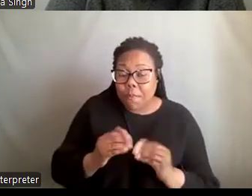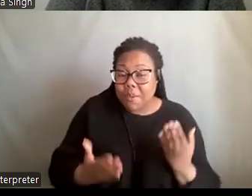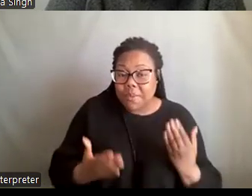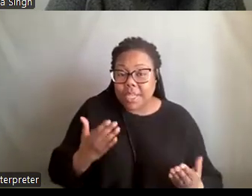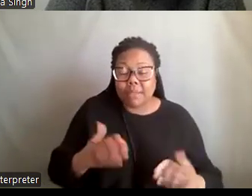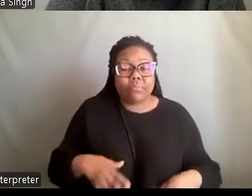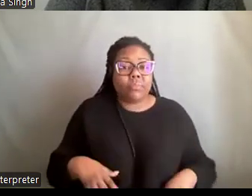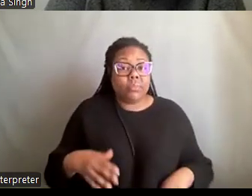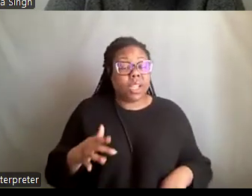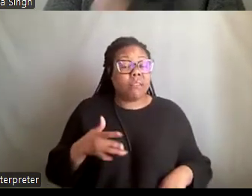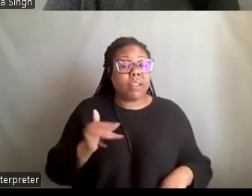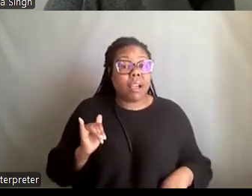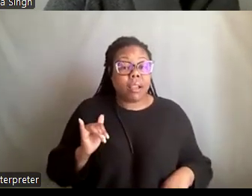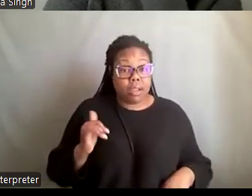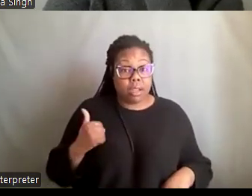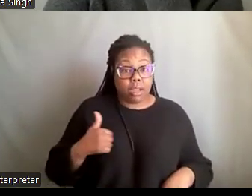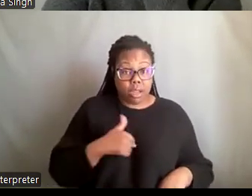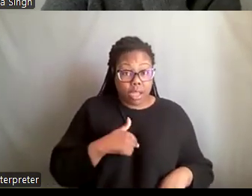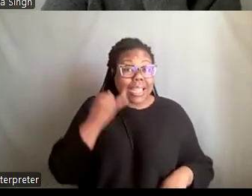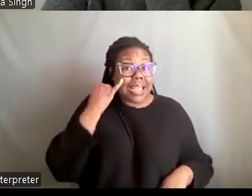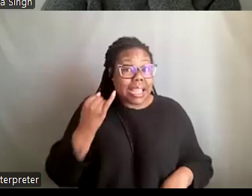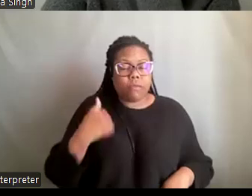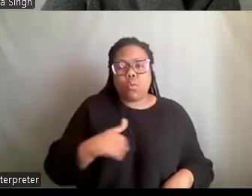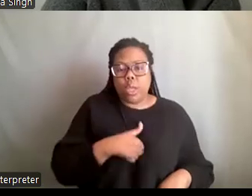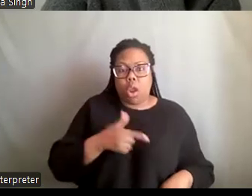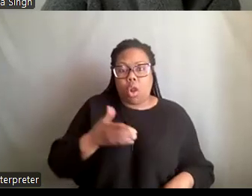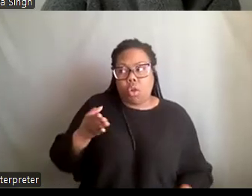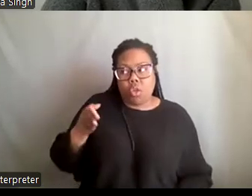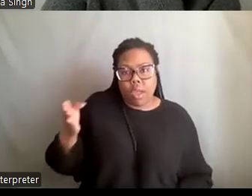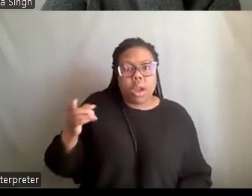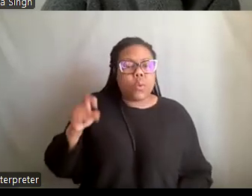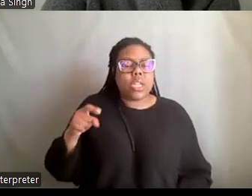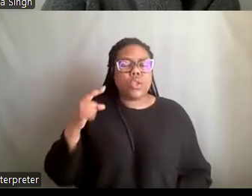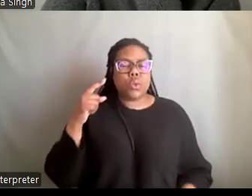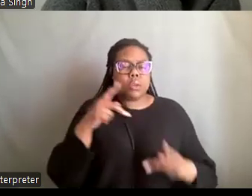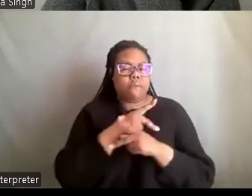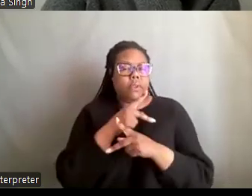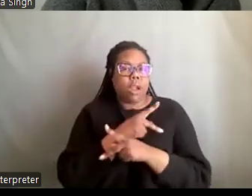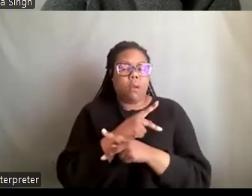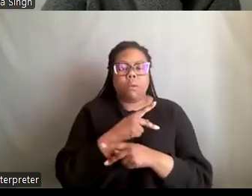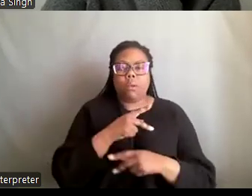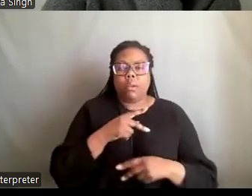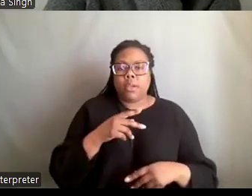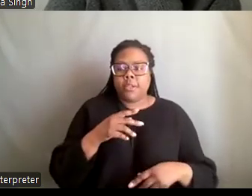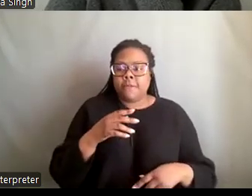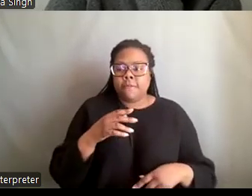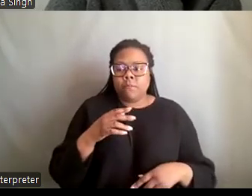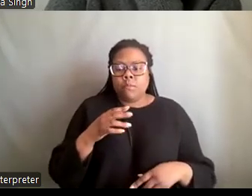not be able to get close to the White House anymore. I feel that if we are out there, we need to be looking at